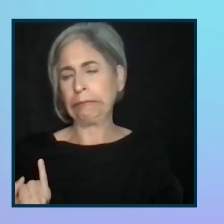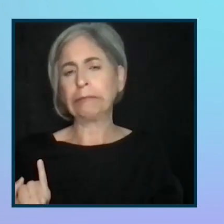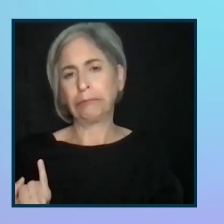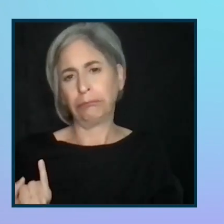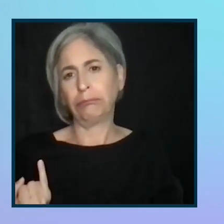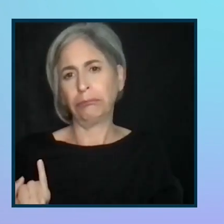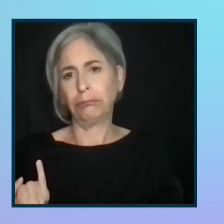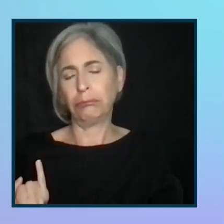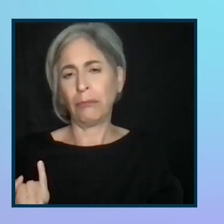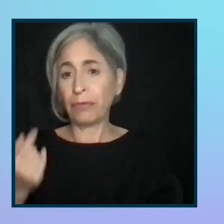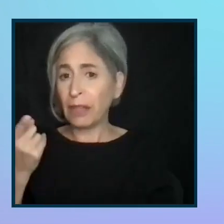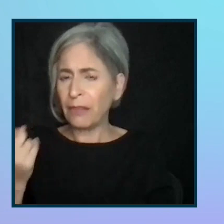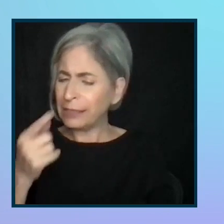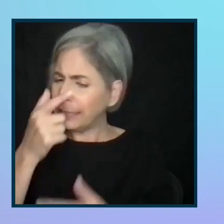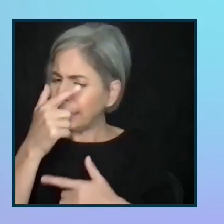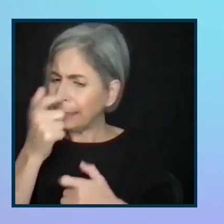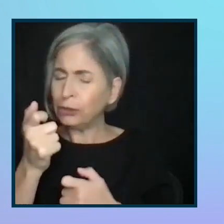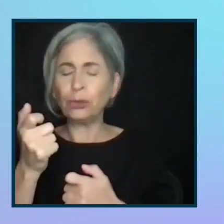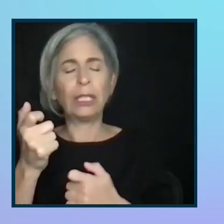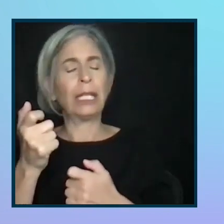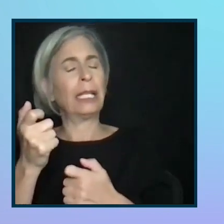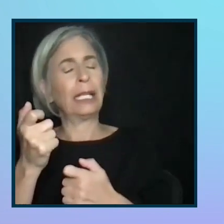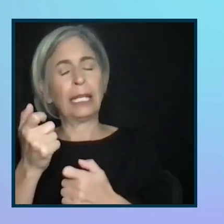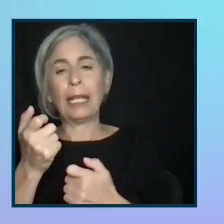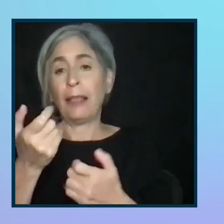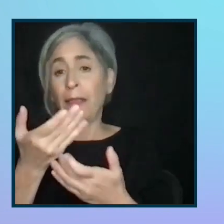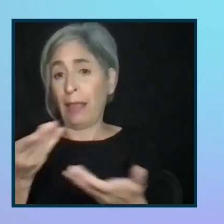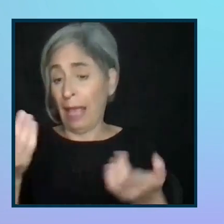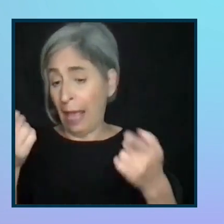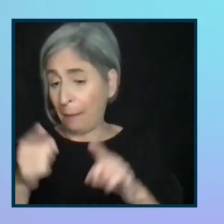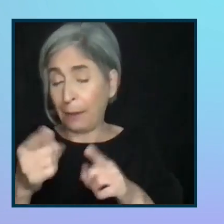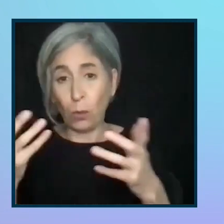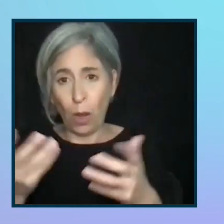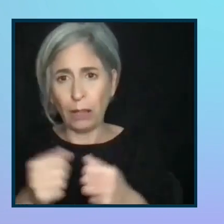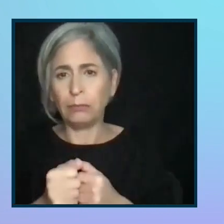There's this interesting dynamic that happens, and this has been a lot of my work,